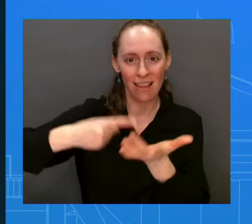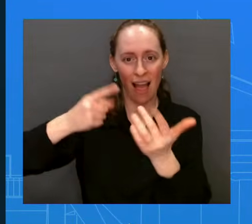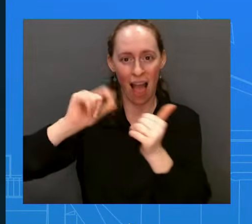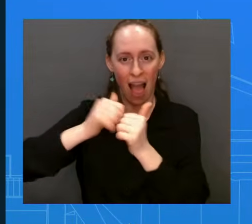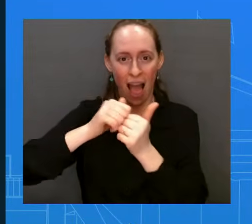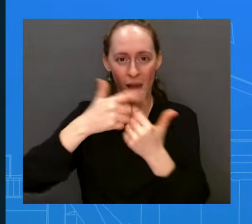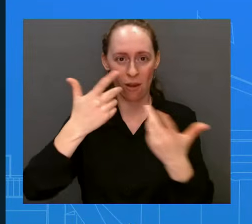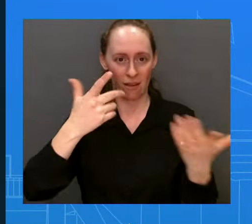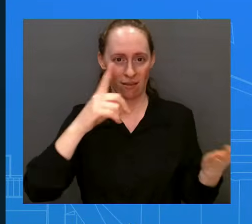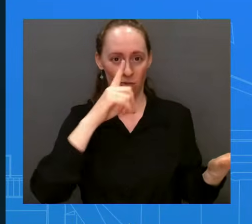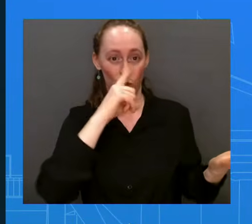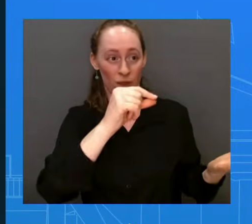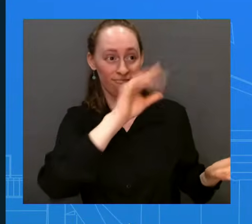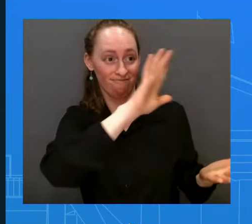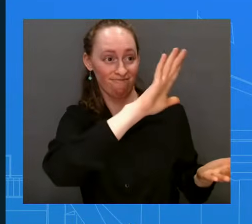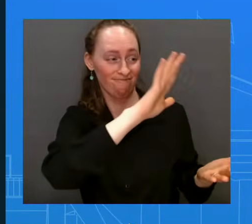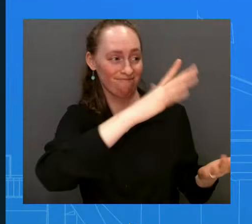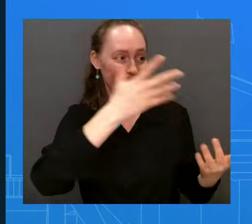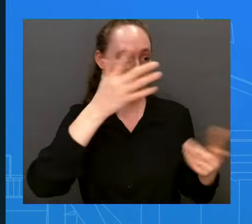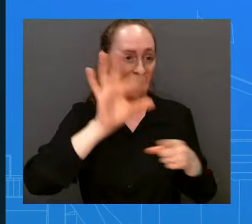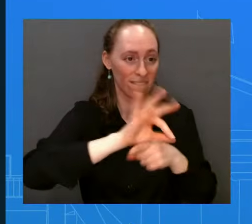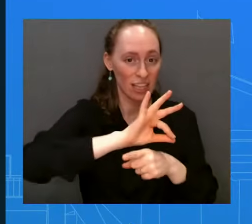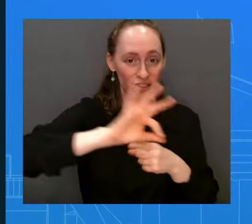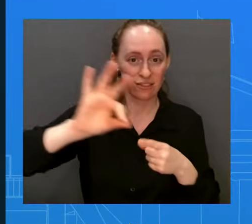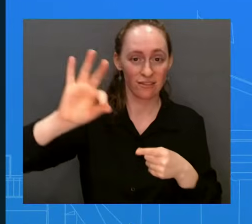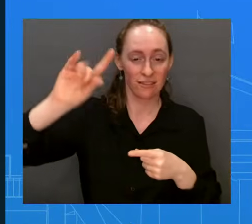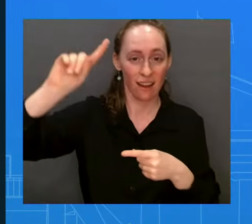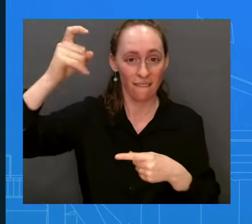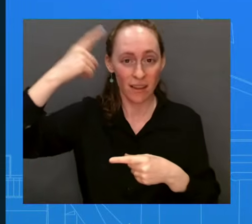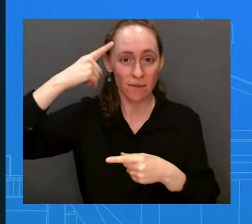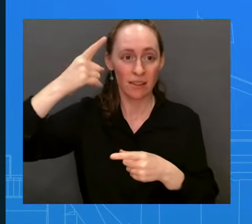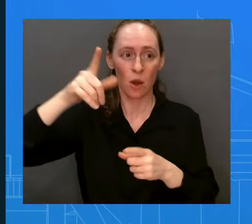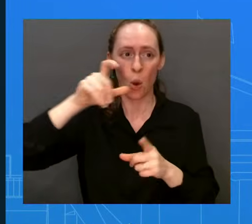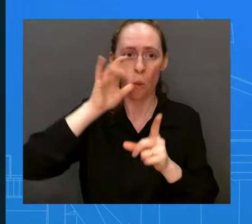I couldn't begin to get inside Kremlin decision-making processes.